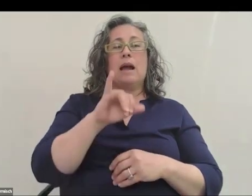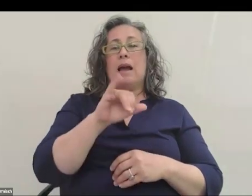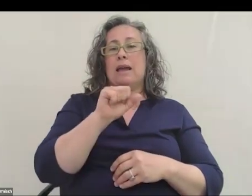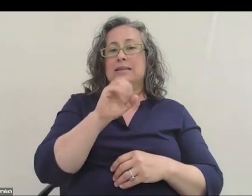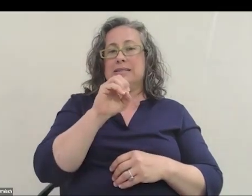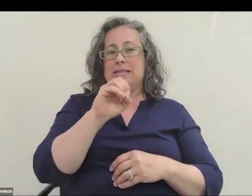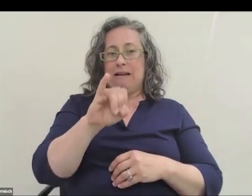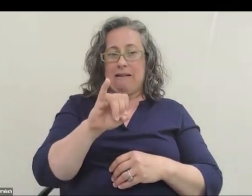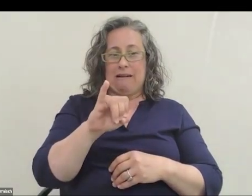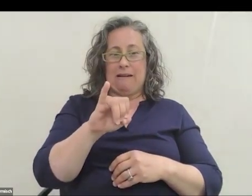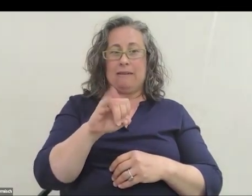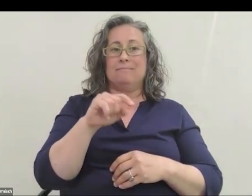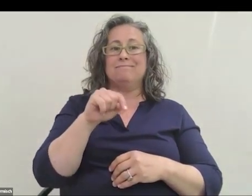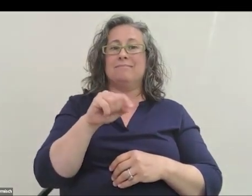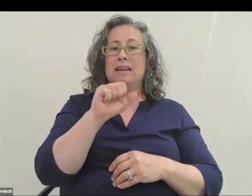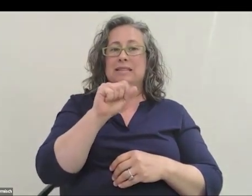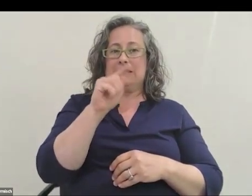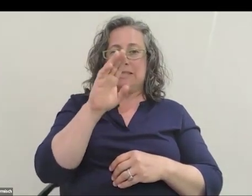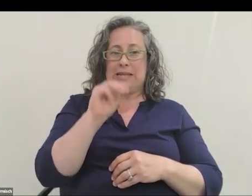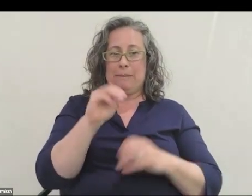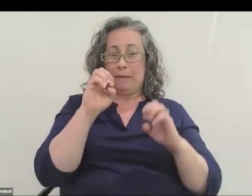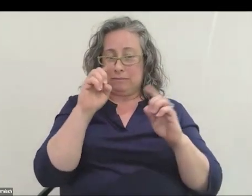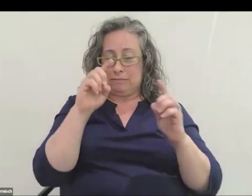In our ISEI, this STEAM initiative project,